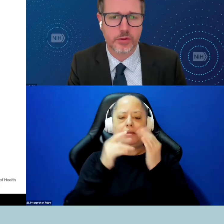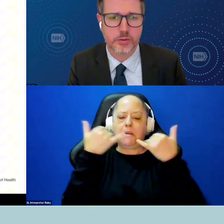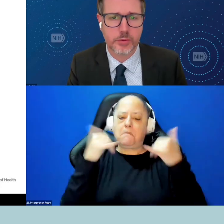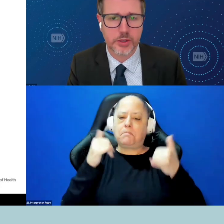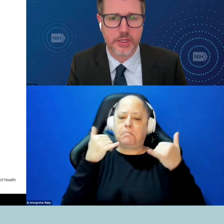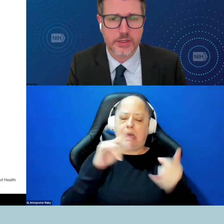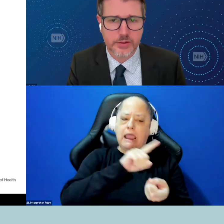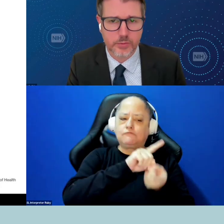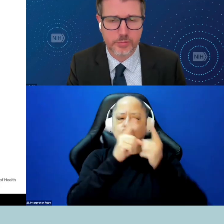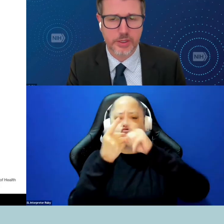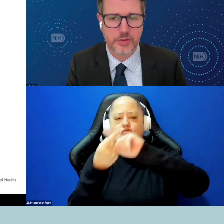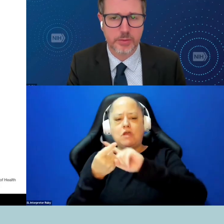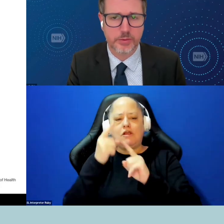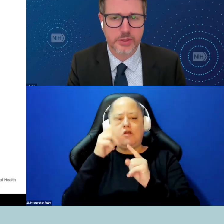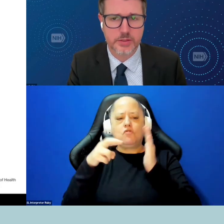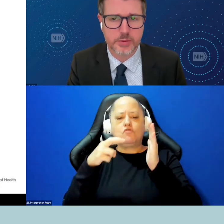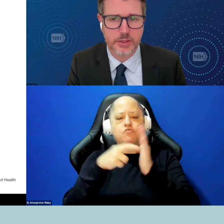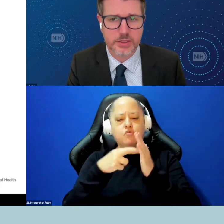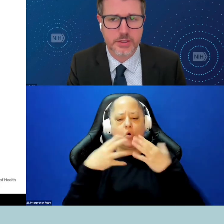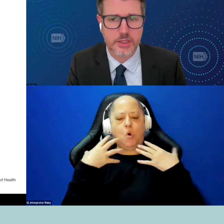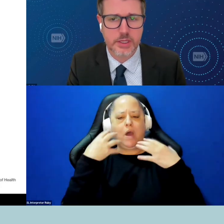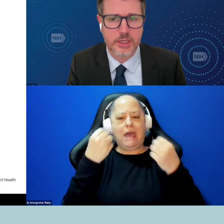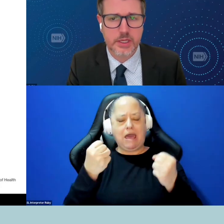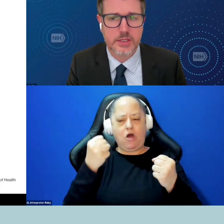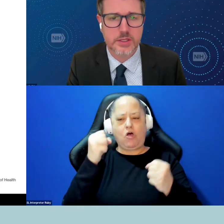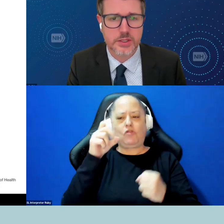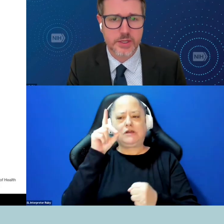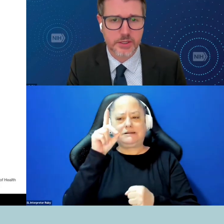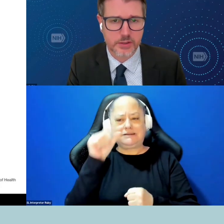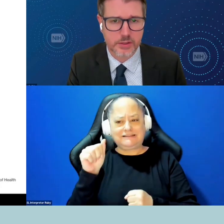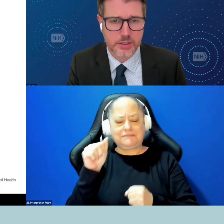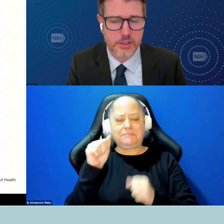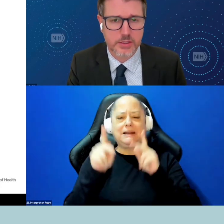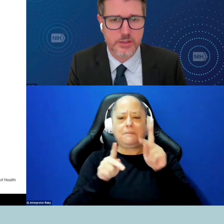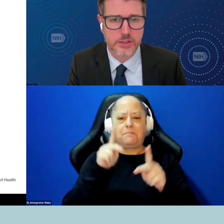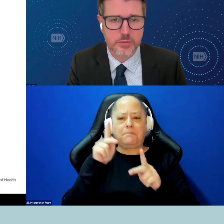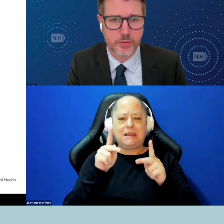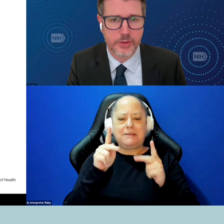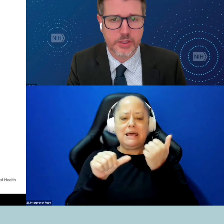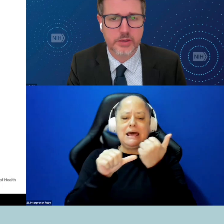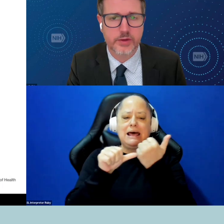role in promoting the health and well being of people with disabilities. Assistive technology, such as mobility